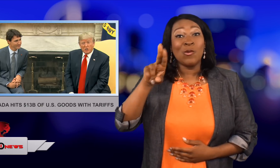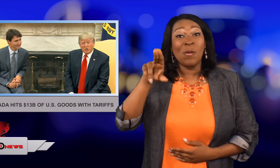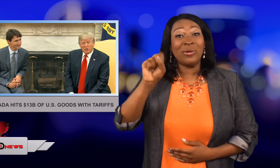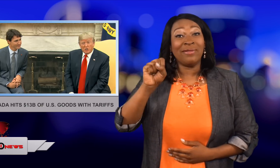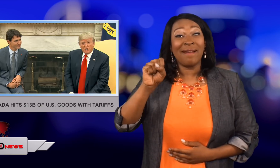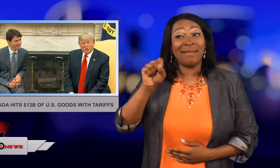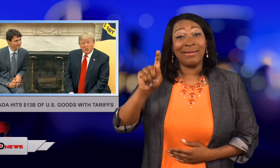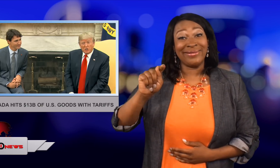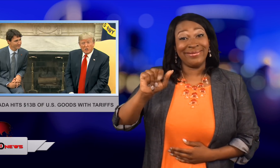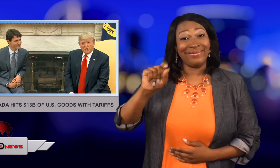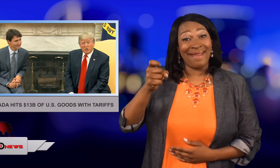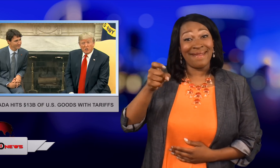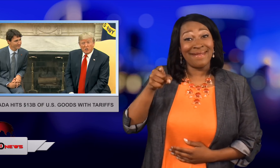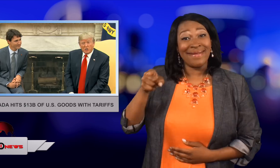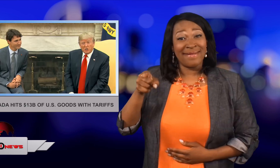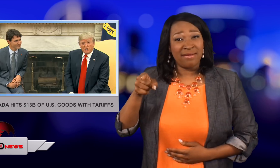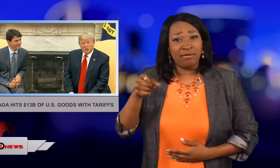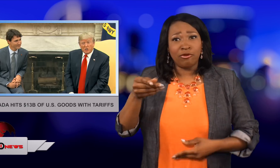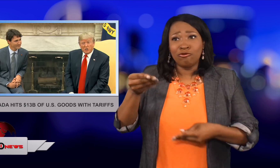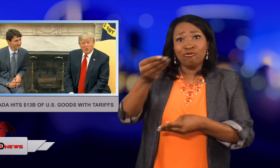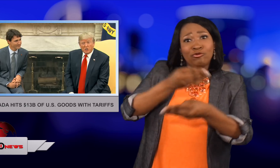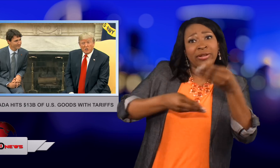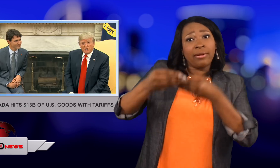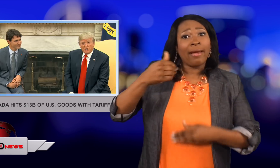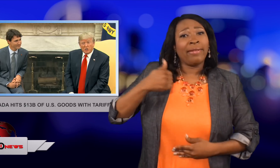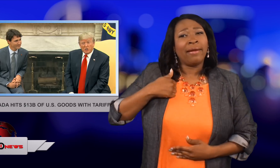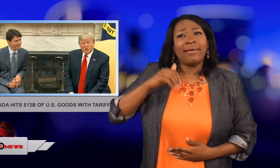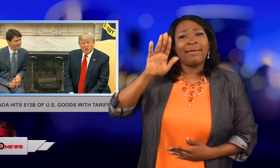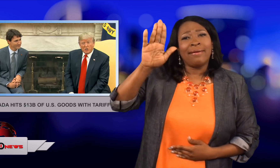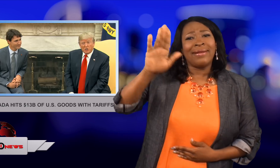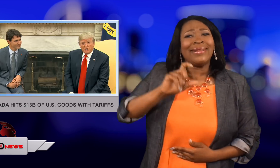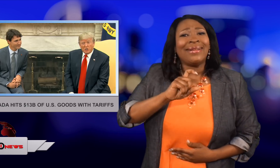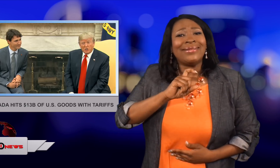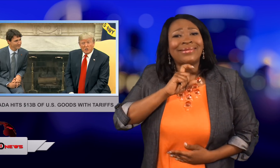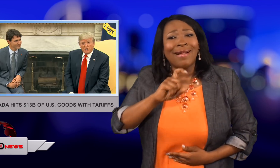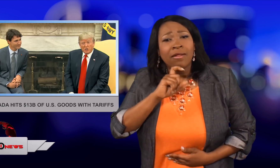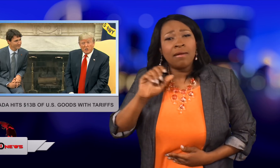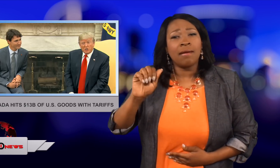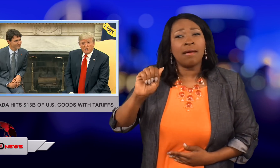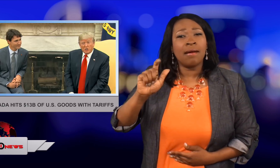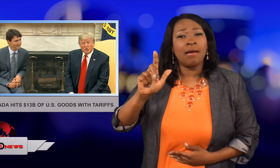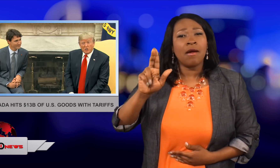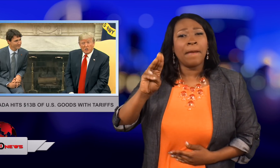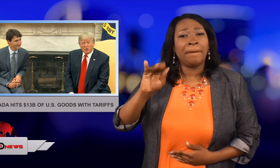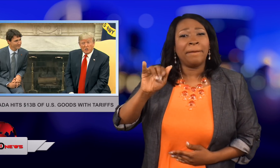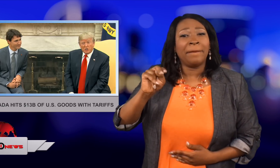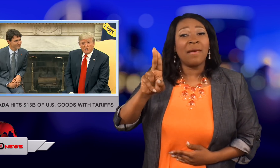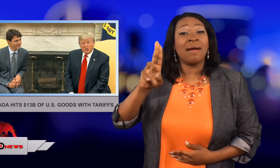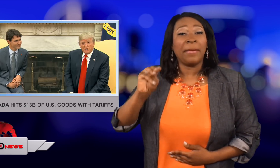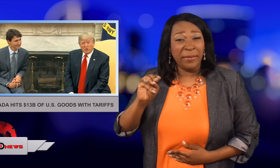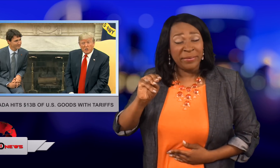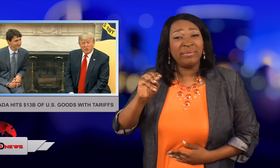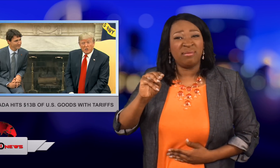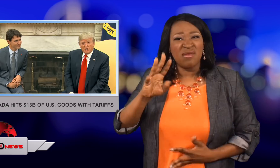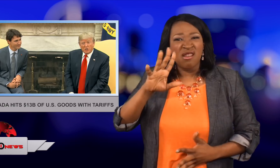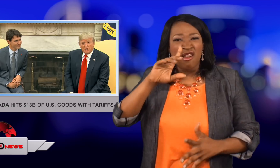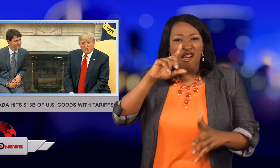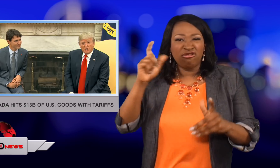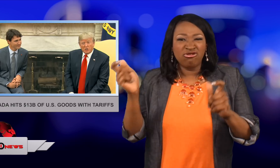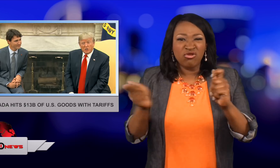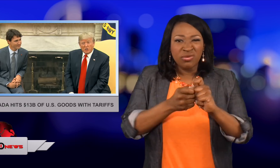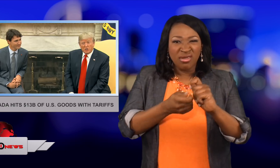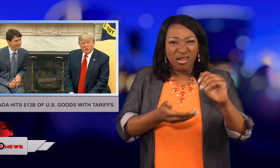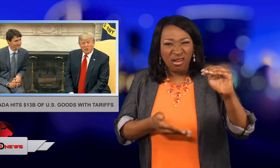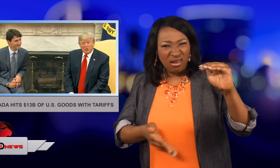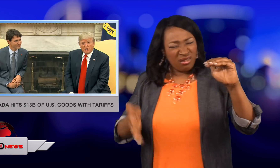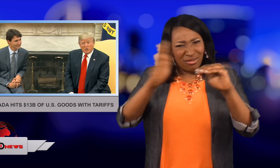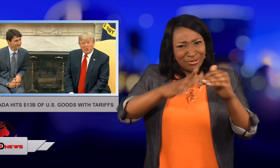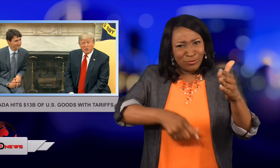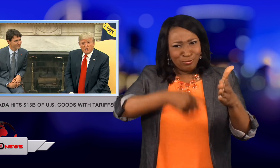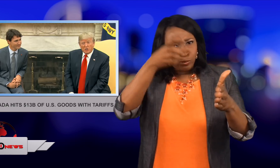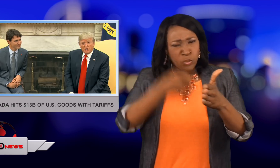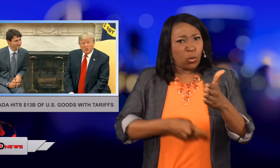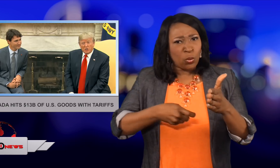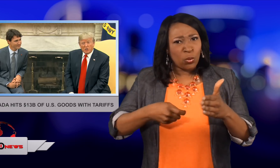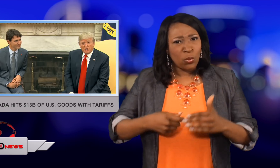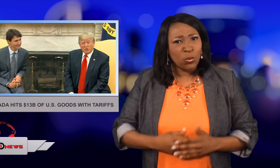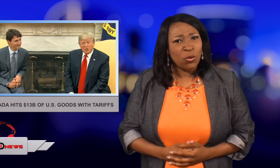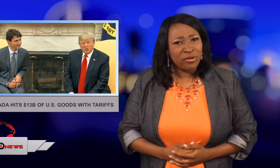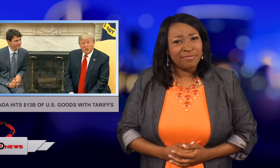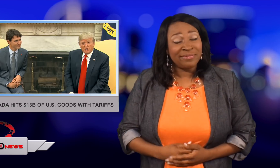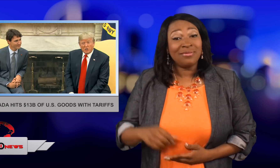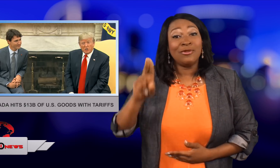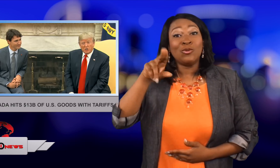The move is in retaliation for US tariffs on Canada's steel and aluminum exports.